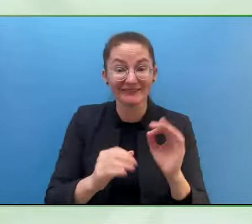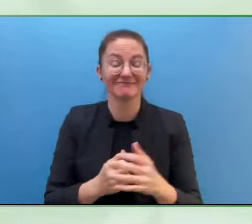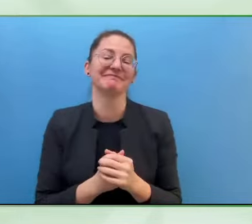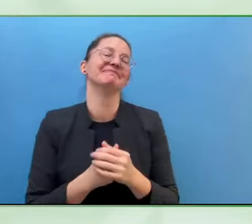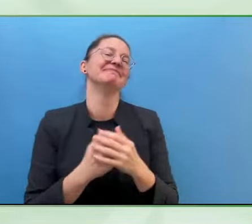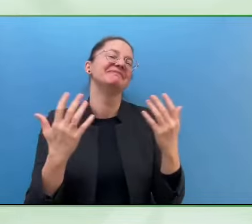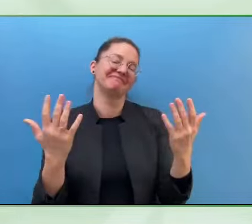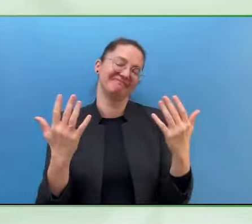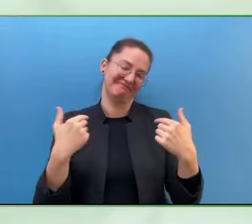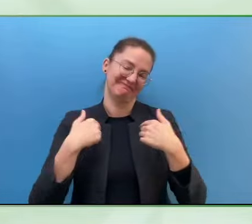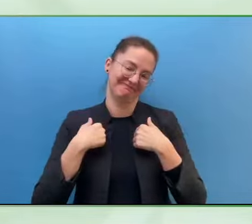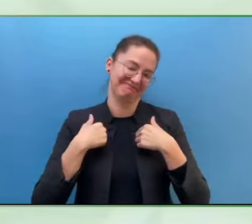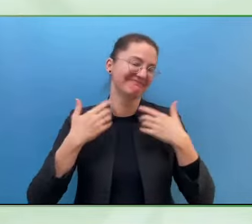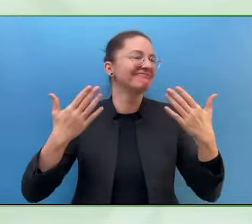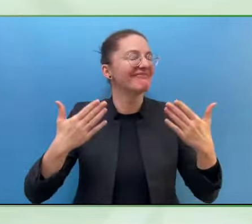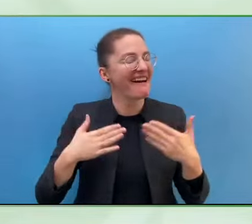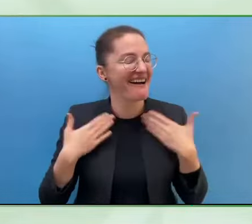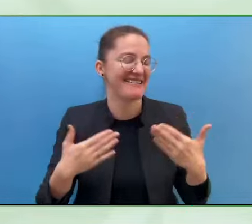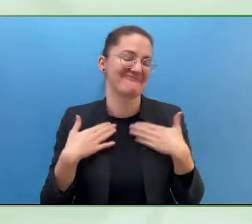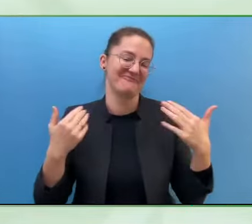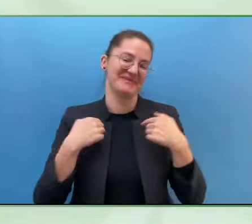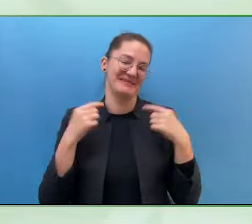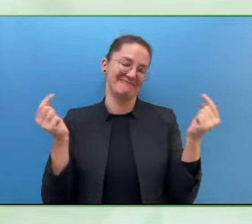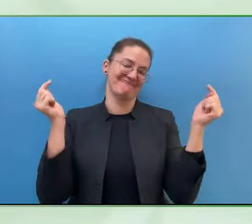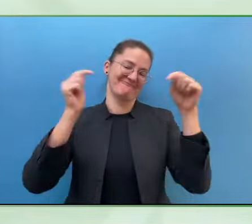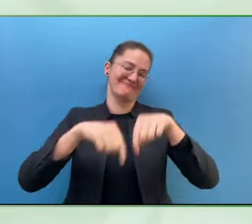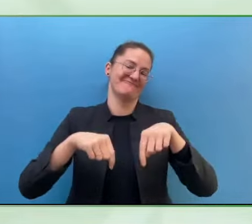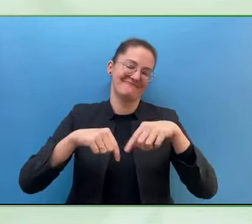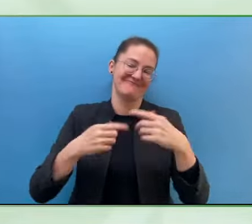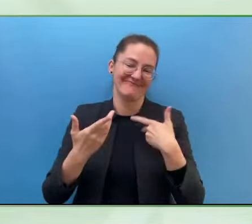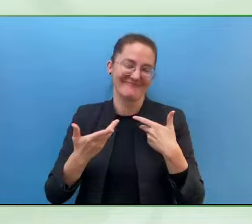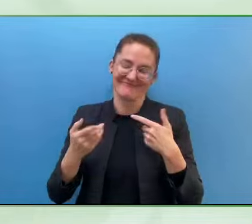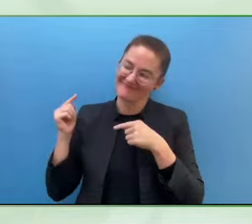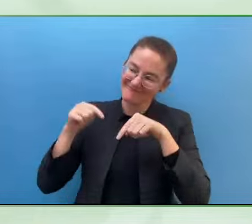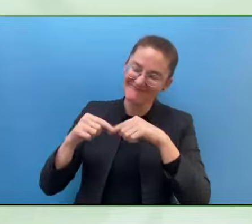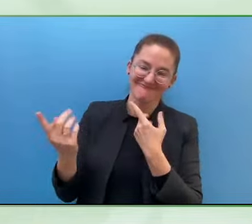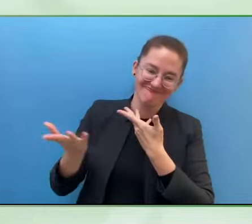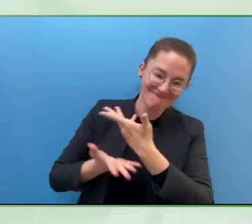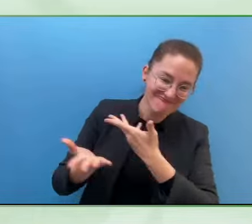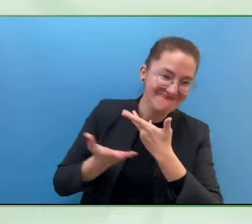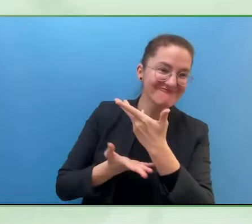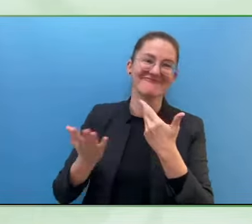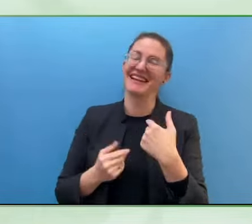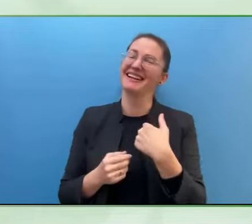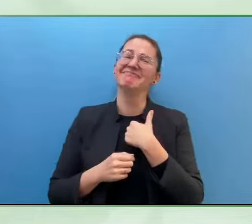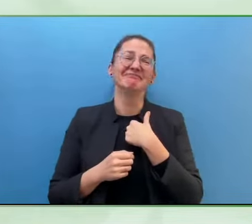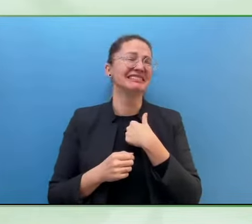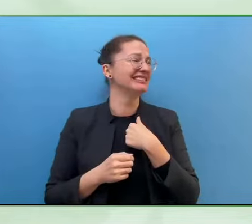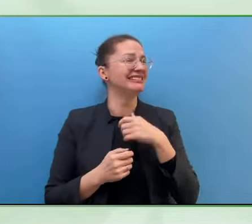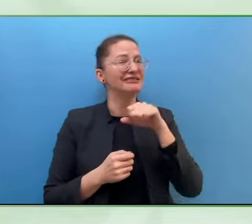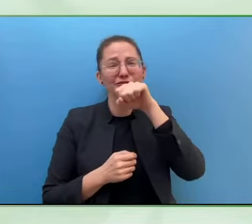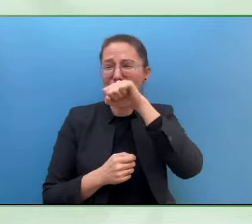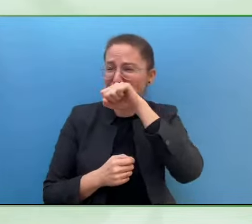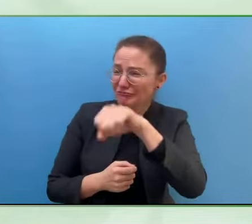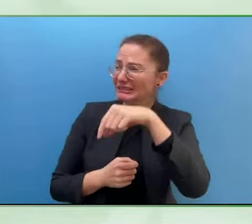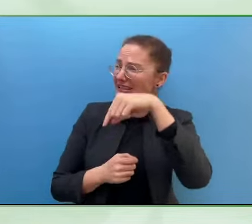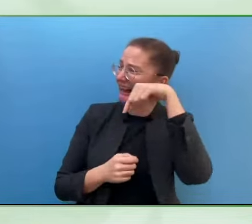opportunity to be at this incredible conference to share, exchange shorts, and share ideas.